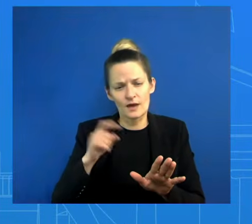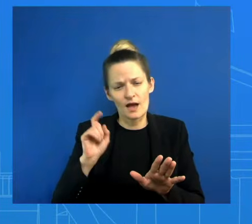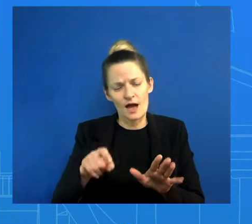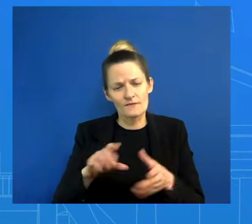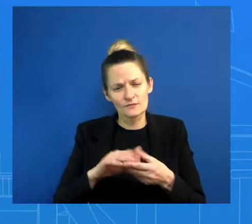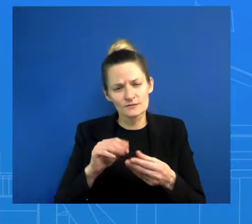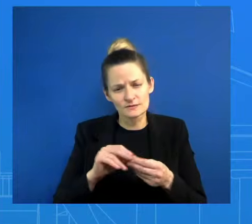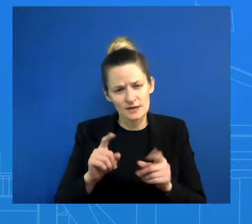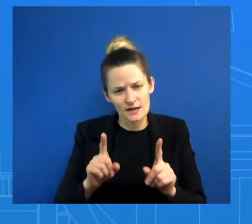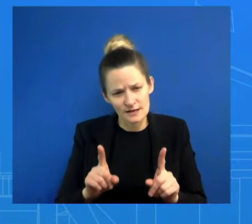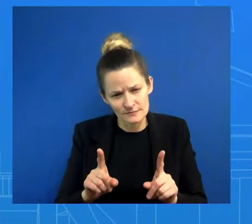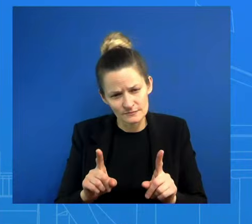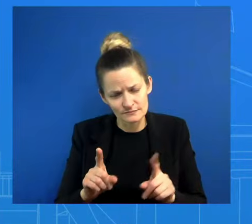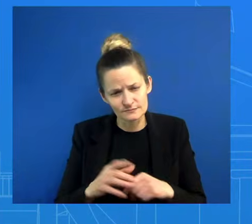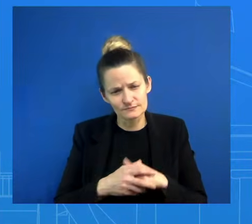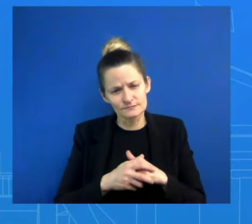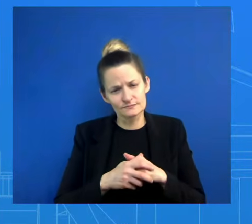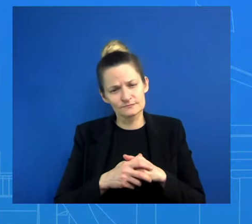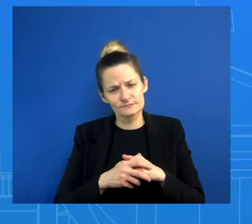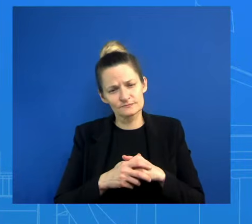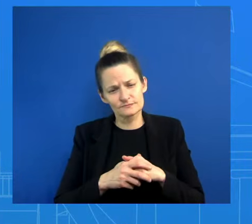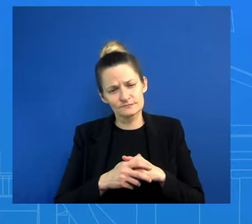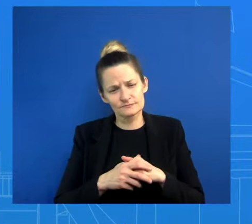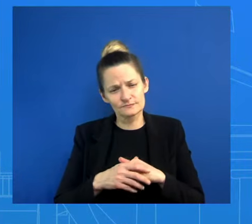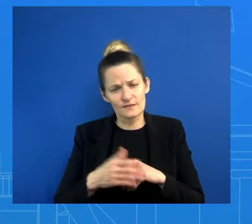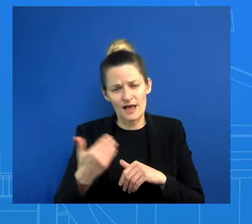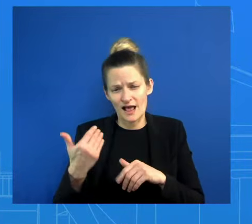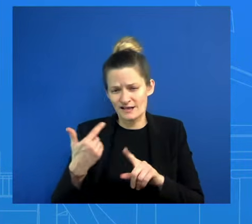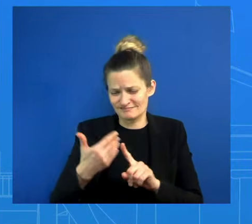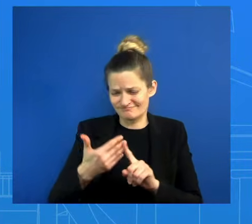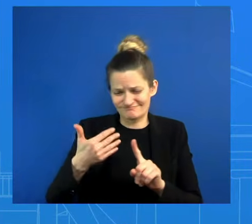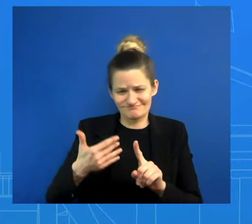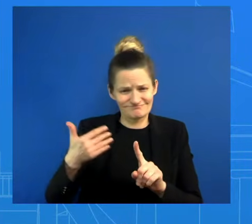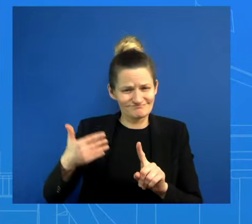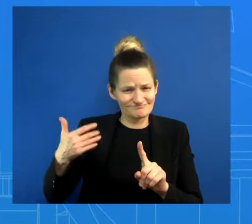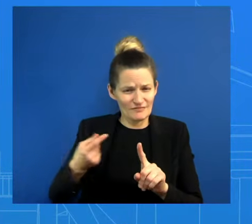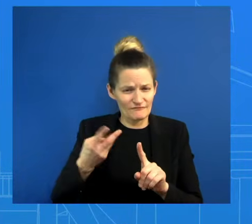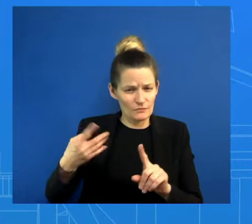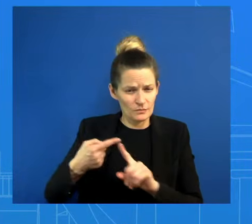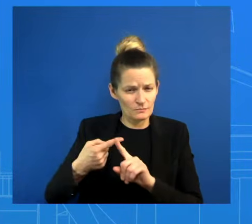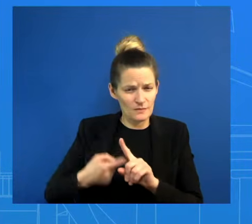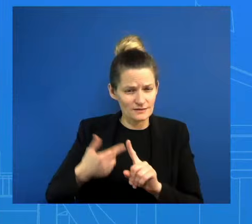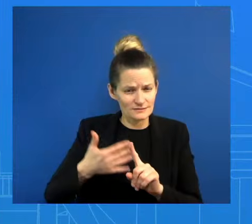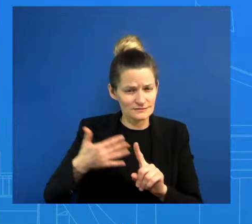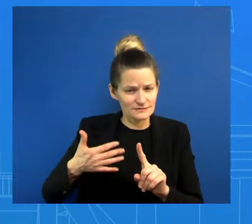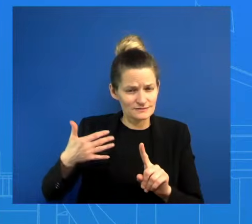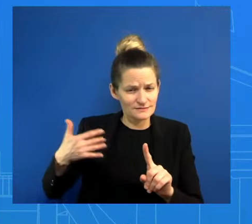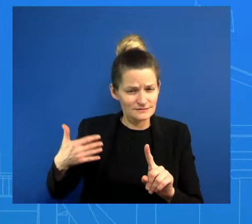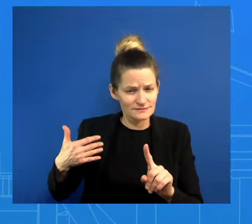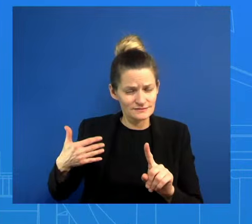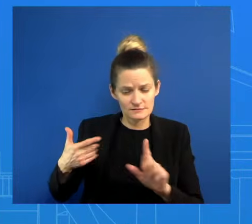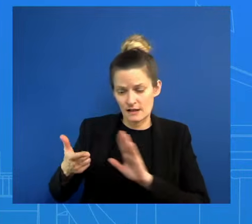look, the Inflation Reduction Act was a piece of legislation that was signed by the President that was only passed by Democrats.